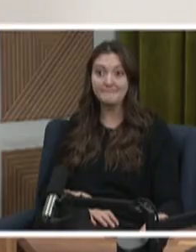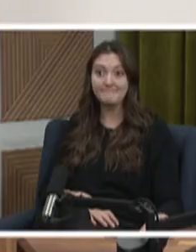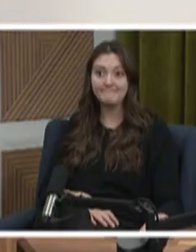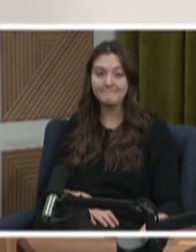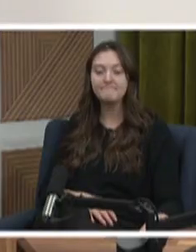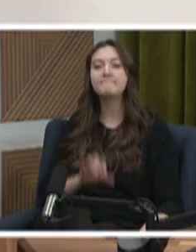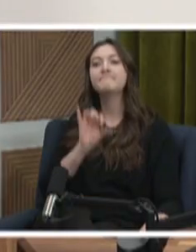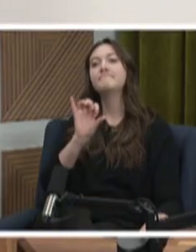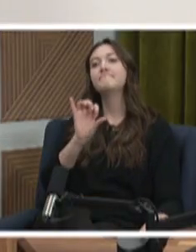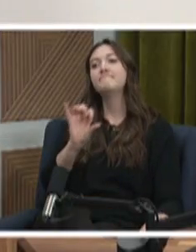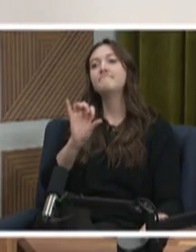Hmm, interesting.